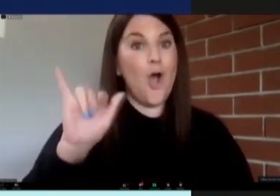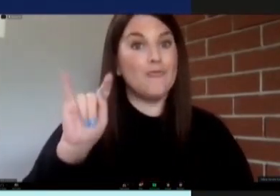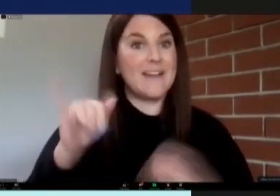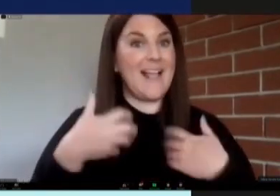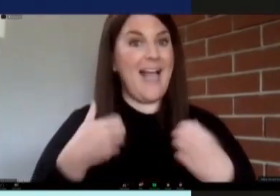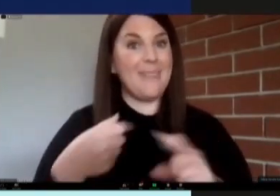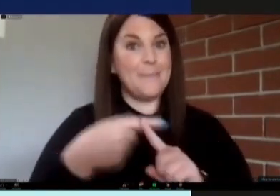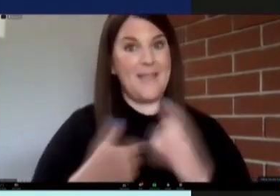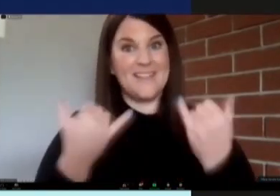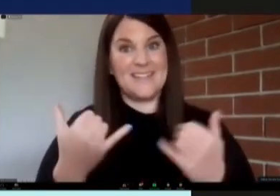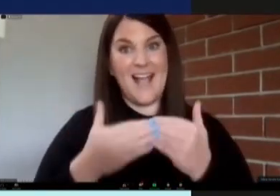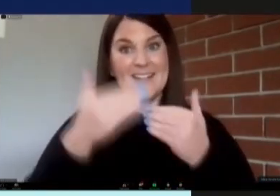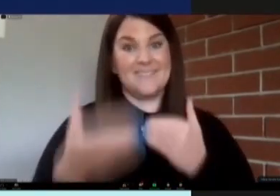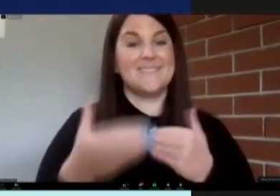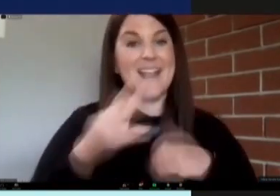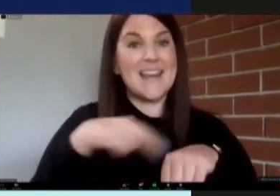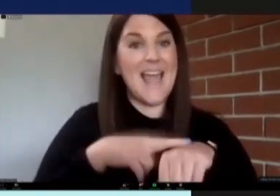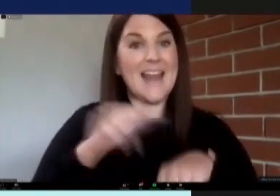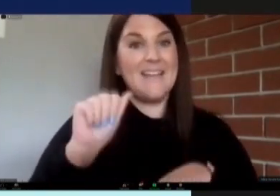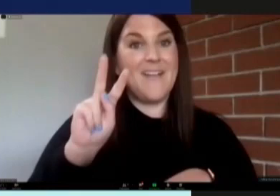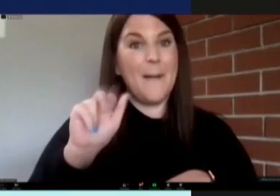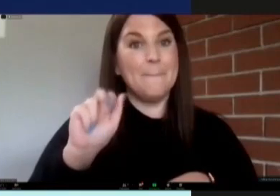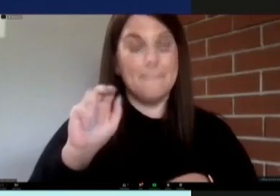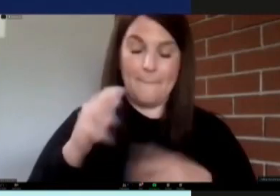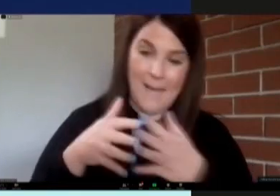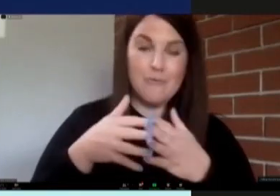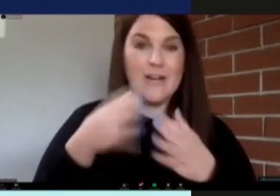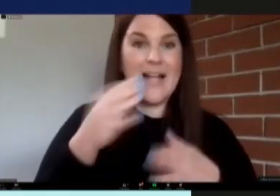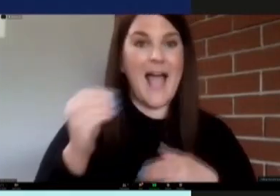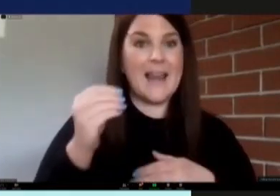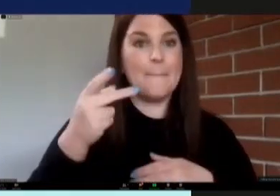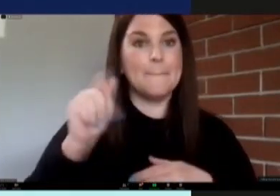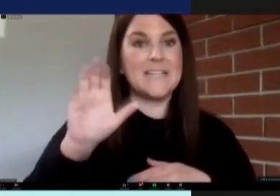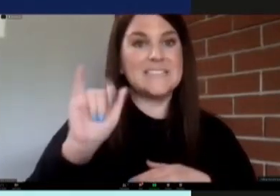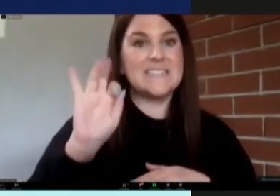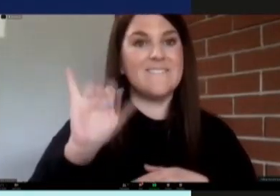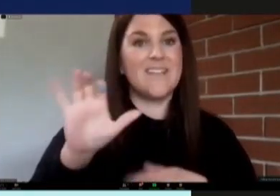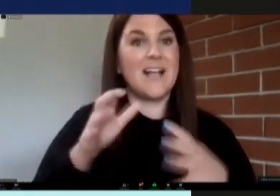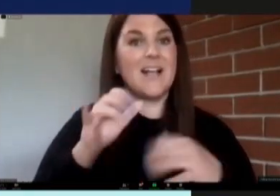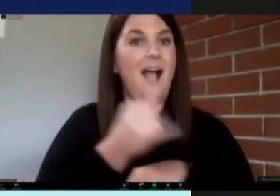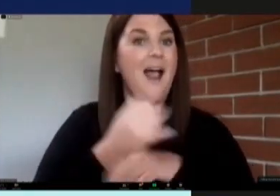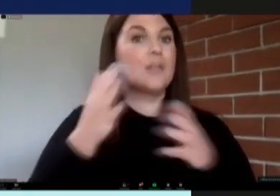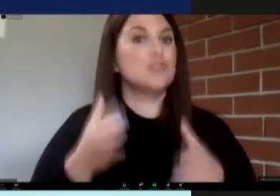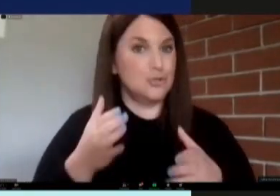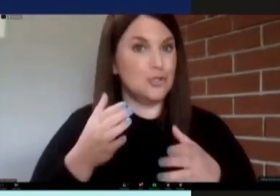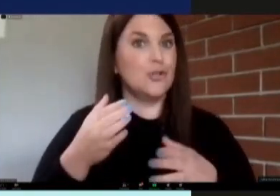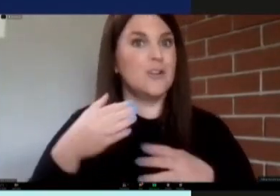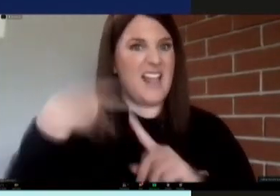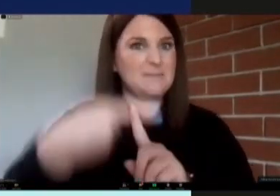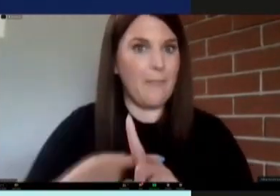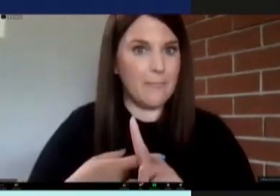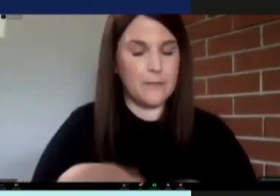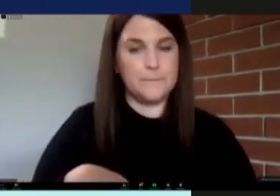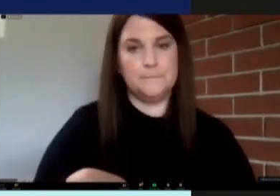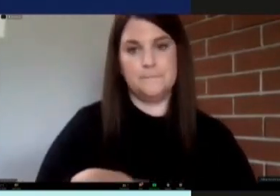Native Hawaiian and Pacific Islander Heritage Month in May, we must remember that equity takes intention and never happens by default.